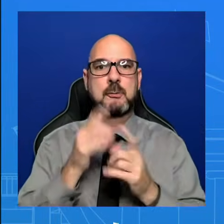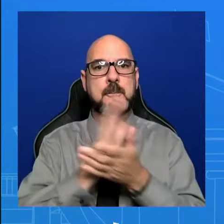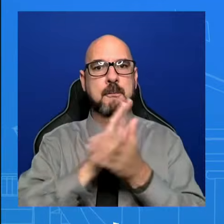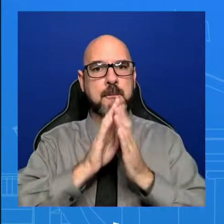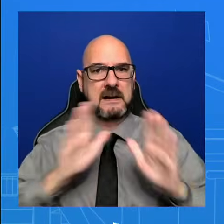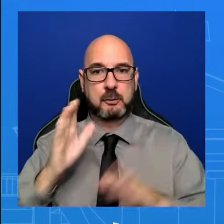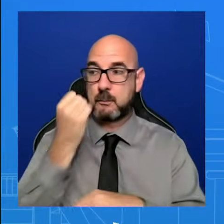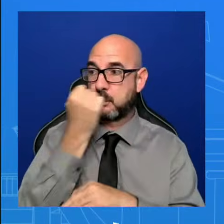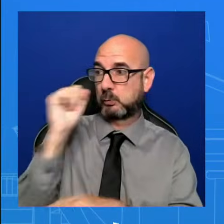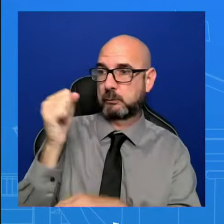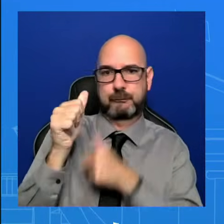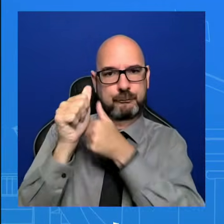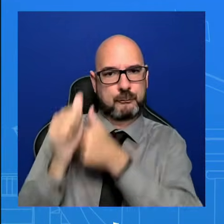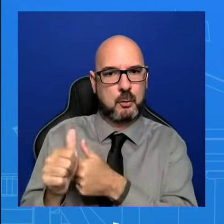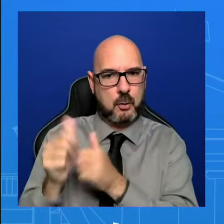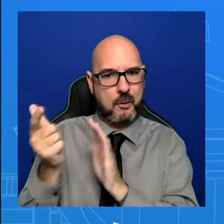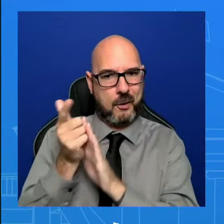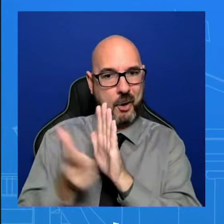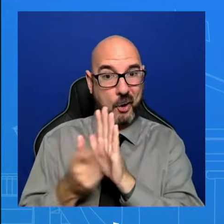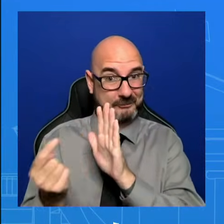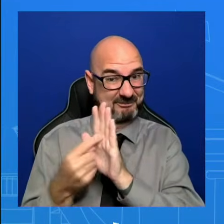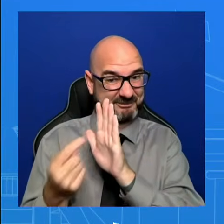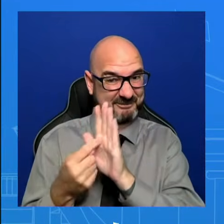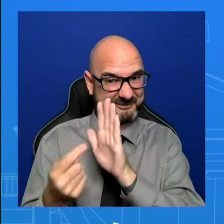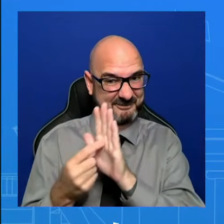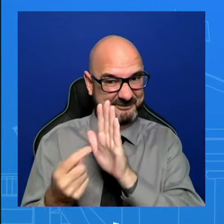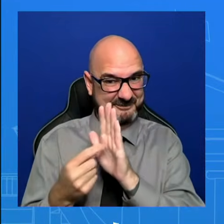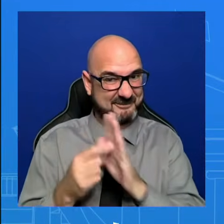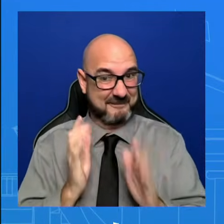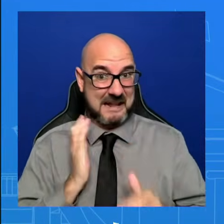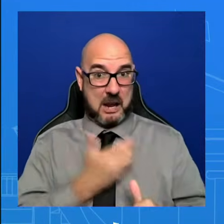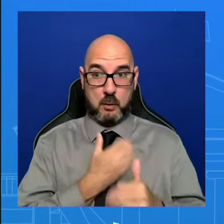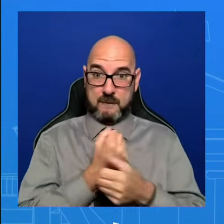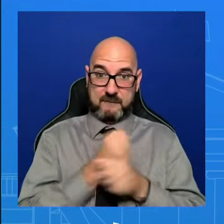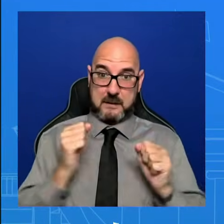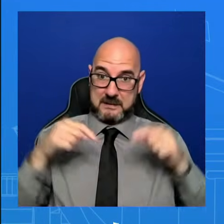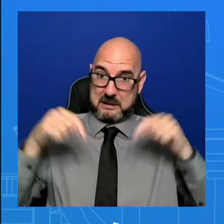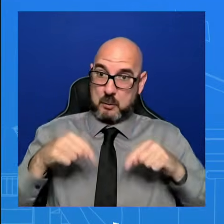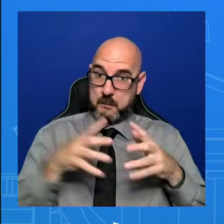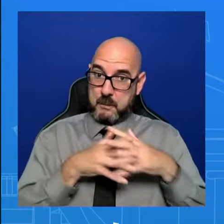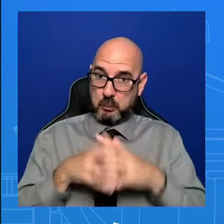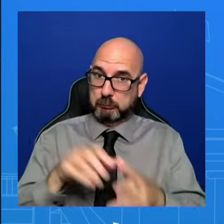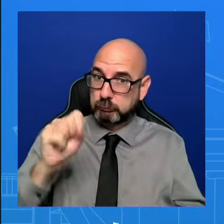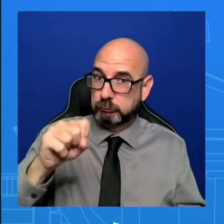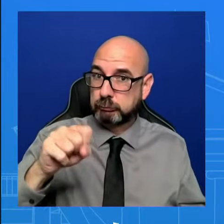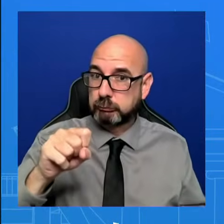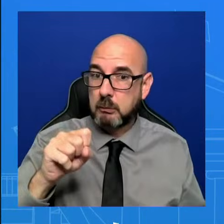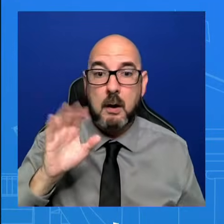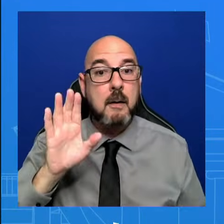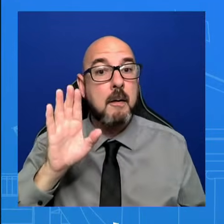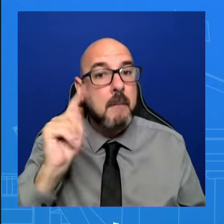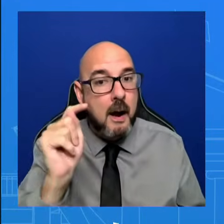It is part of our freedoms here in America. And at the same time, we are going to condemn anti-